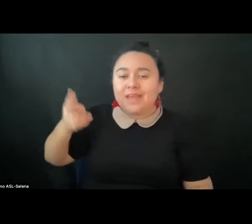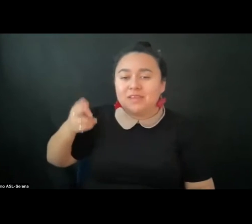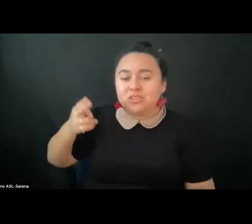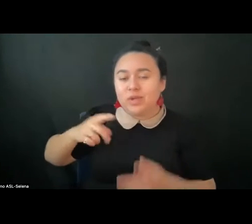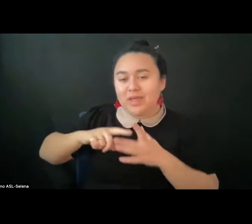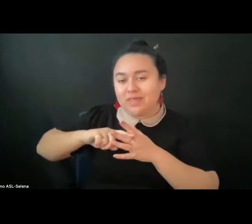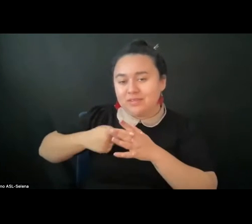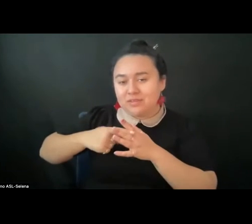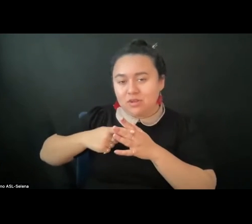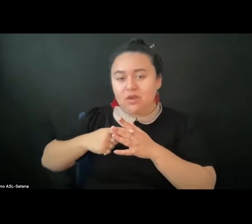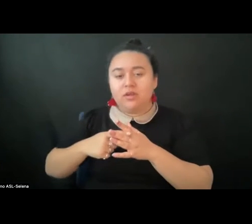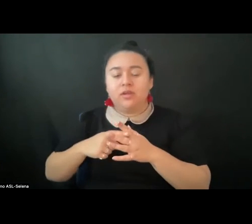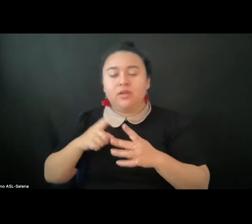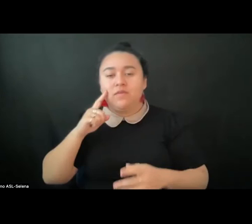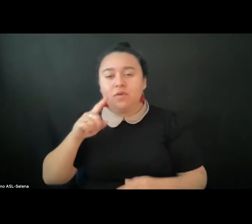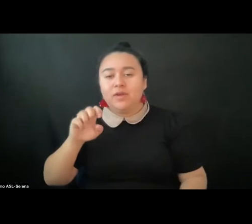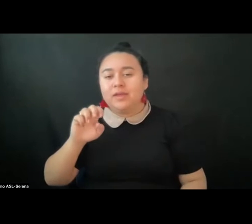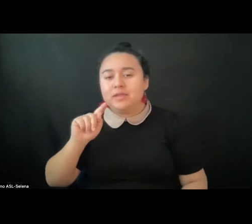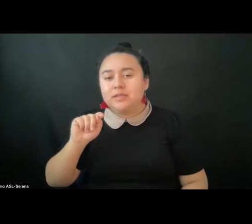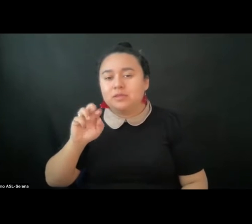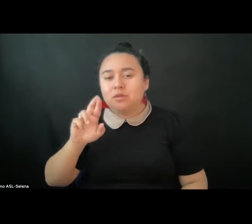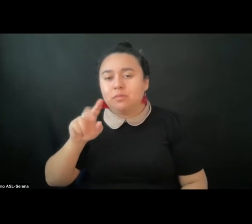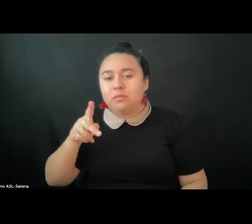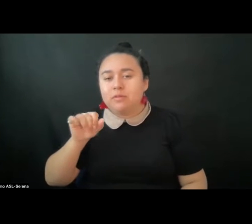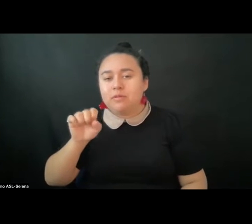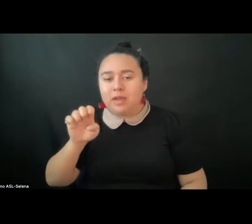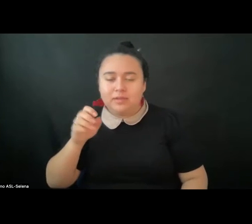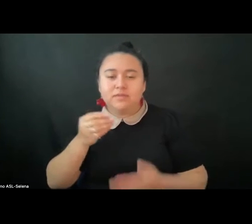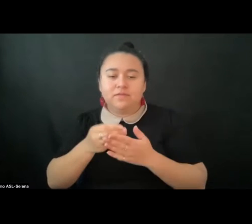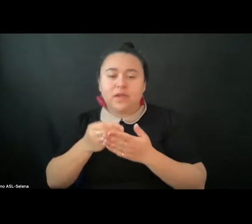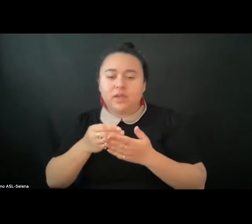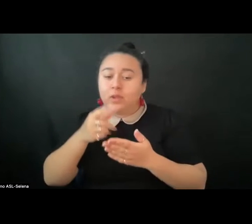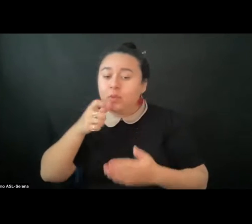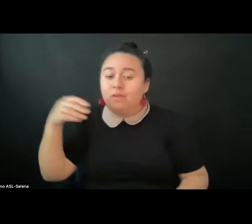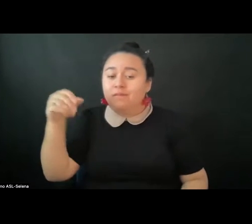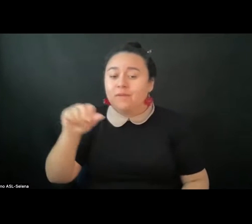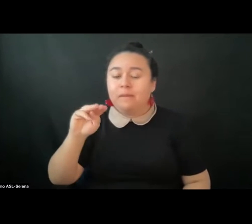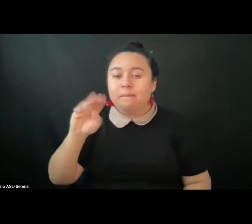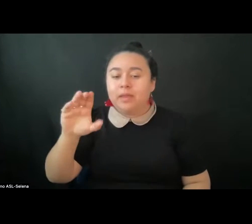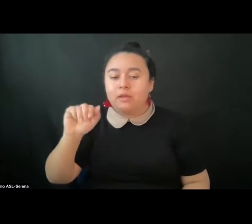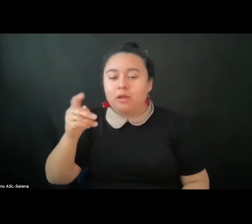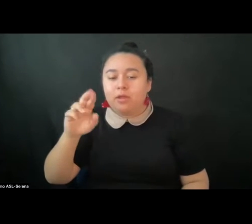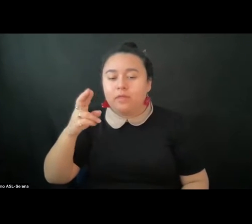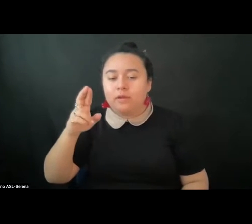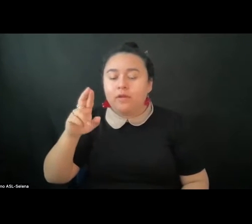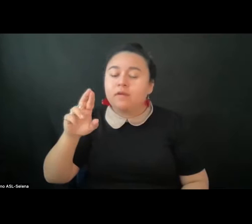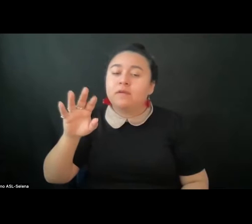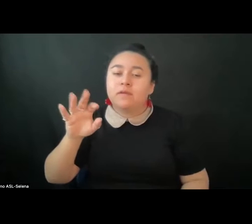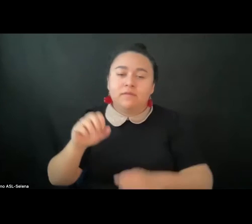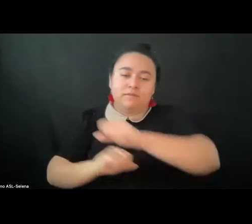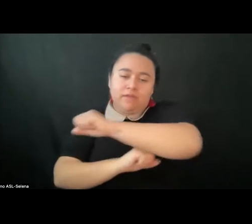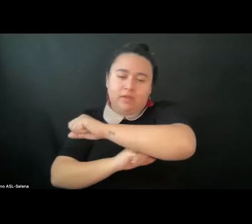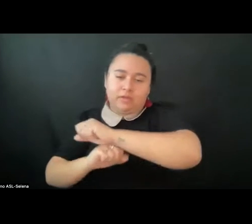of the enterprise fund which is funded by the McCarthy foundation and Logan, who are ride or die